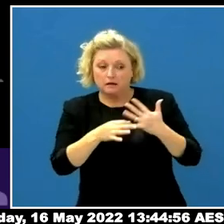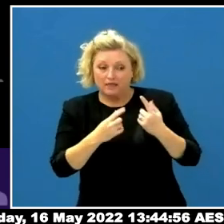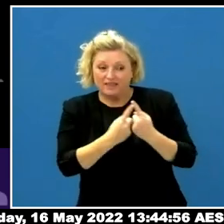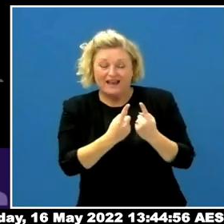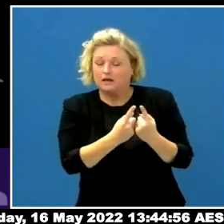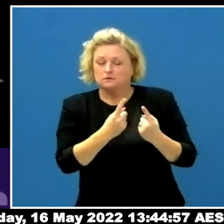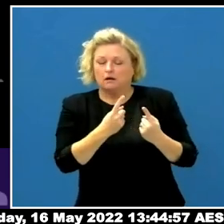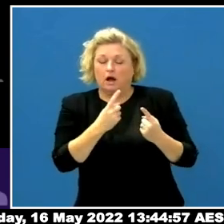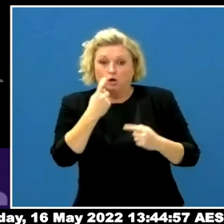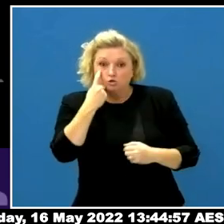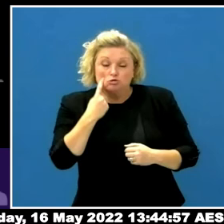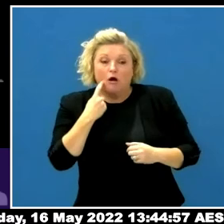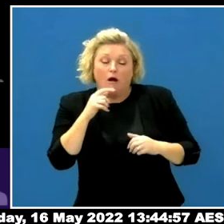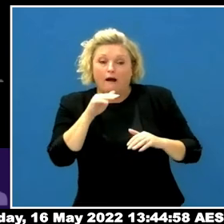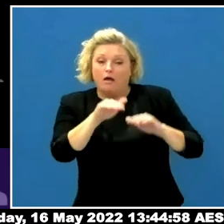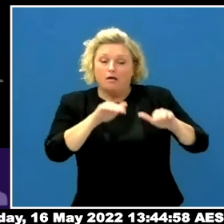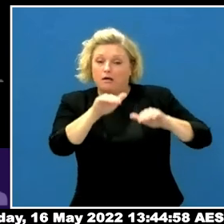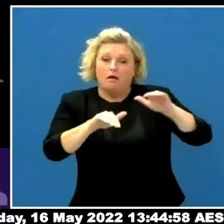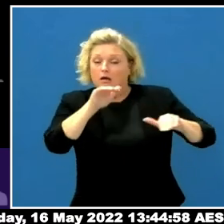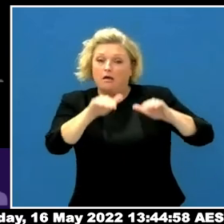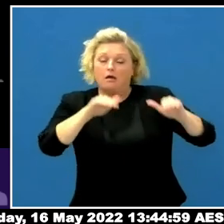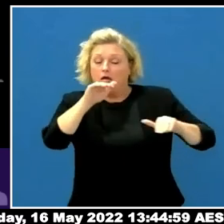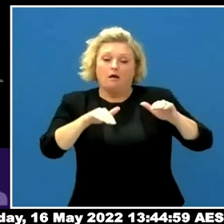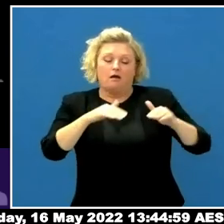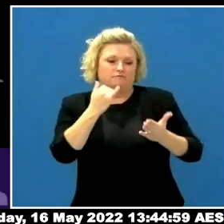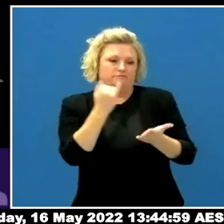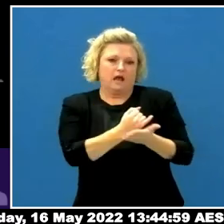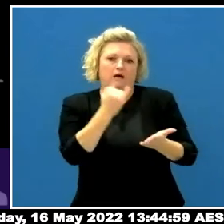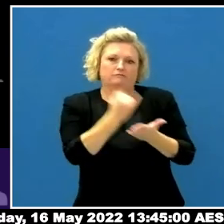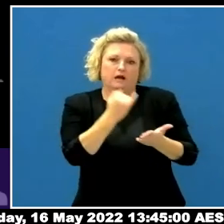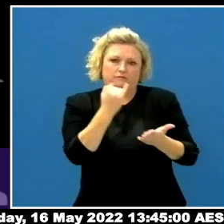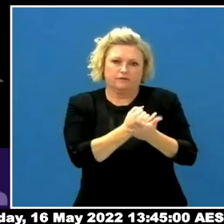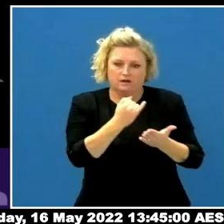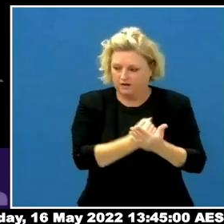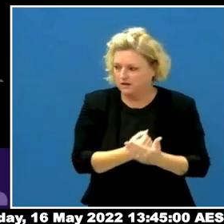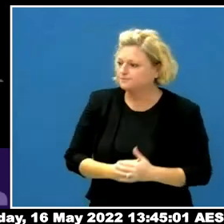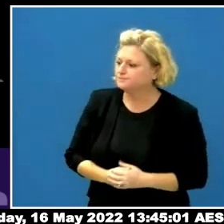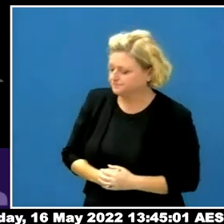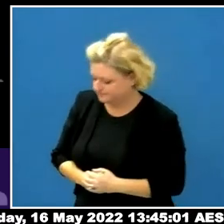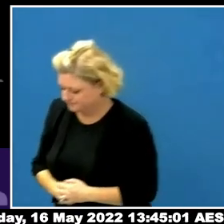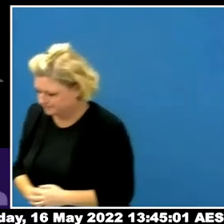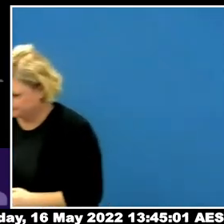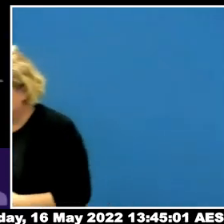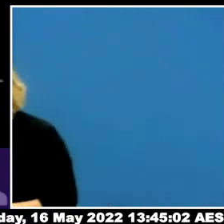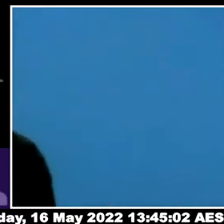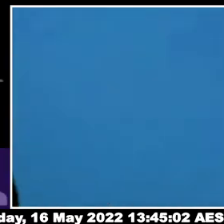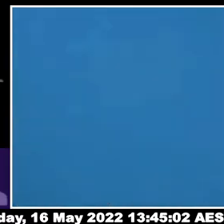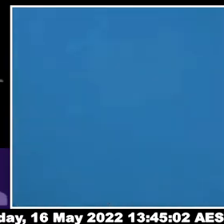Yes. MR FOGARTY: Alright. So you took it upon yourself to get an external update and review; is that right?